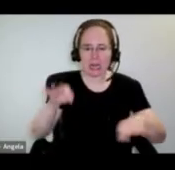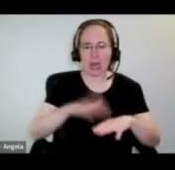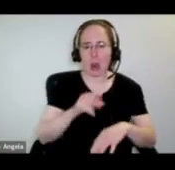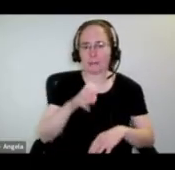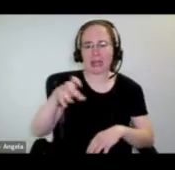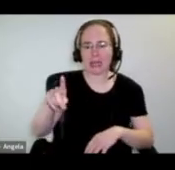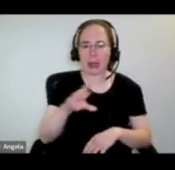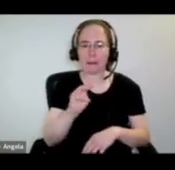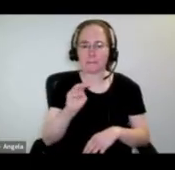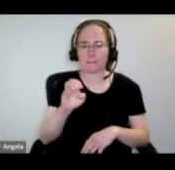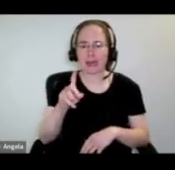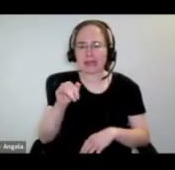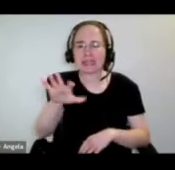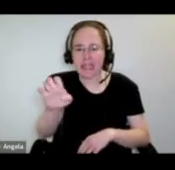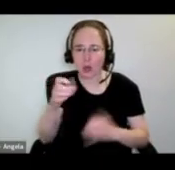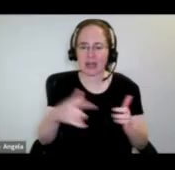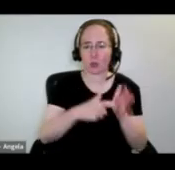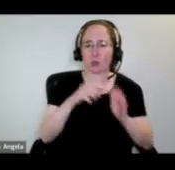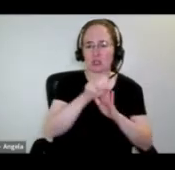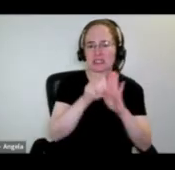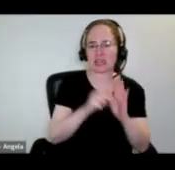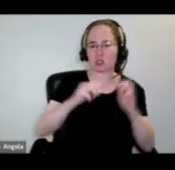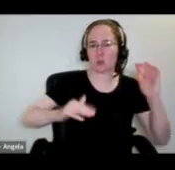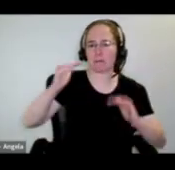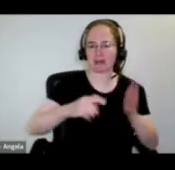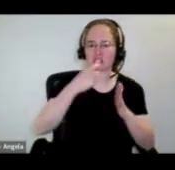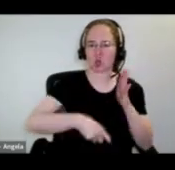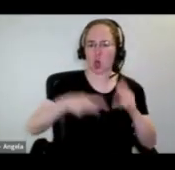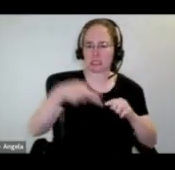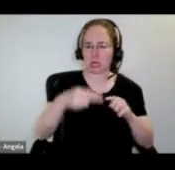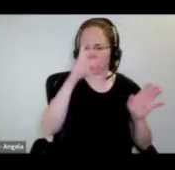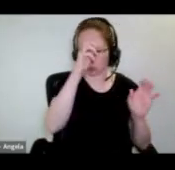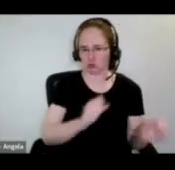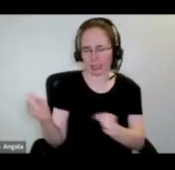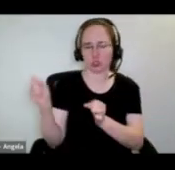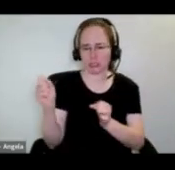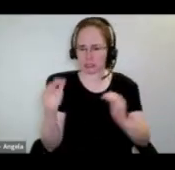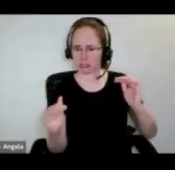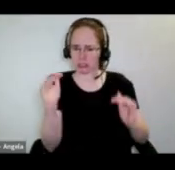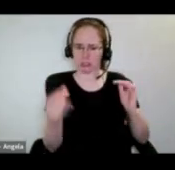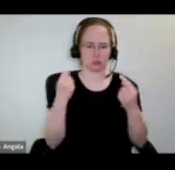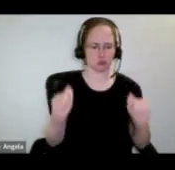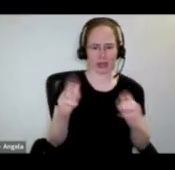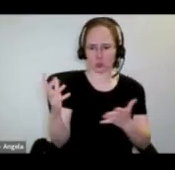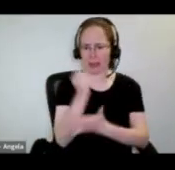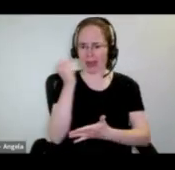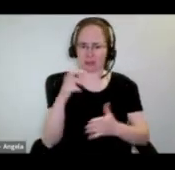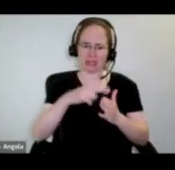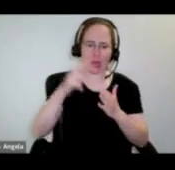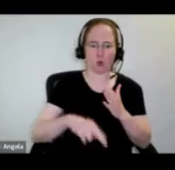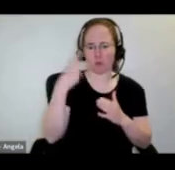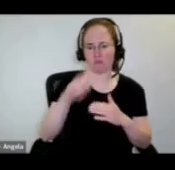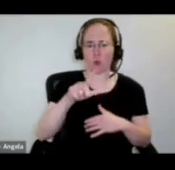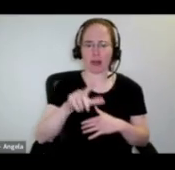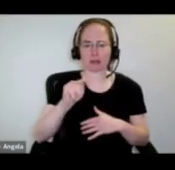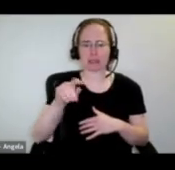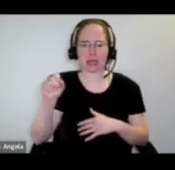Valerie Bradley: cut federal spending on Medicaid and Medicare, and now requires states to balance cost-counting strategies,